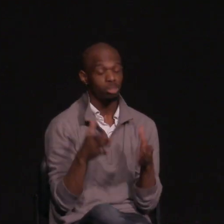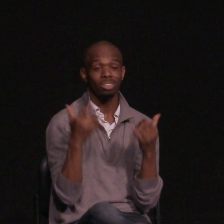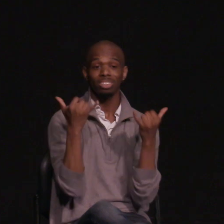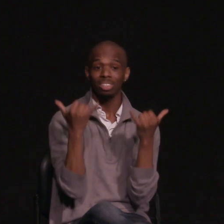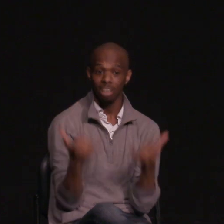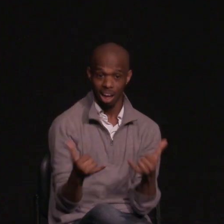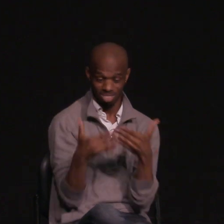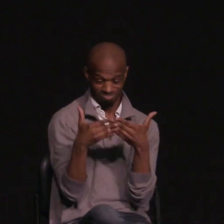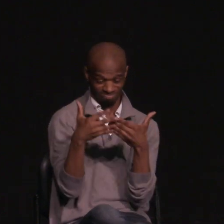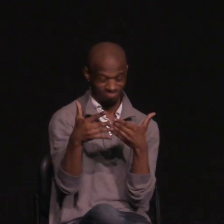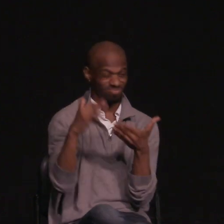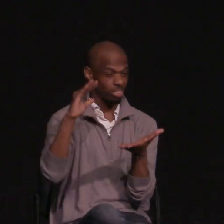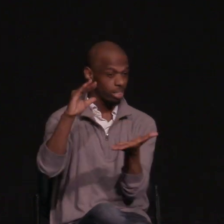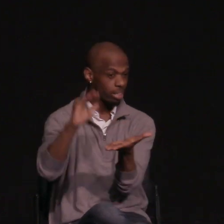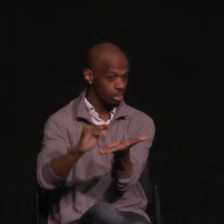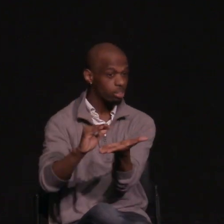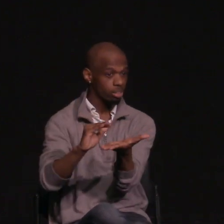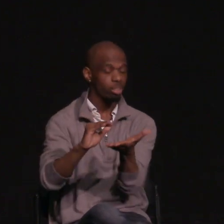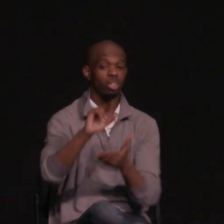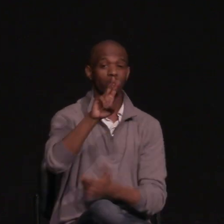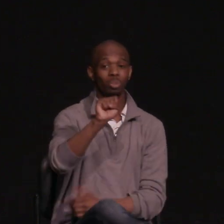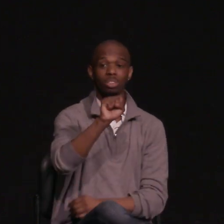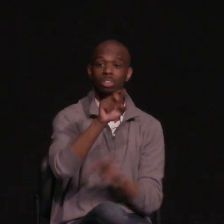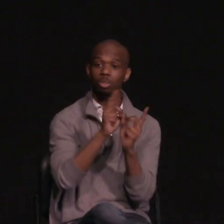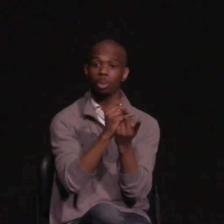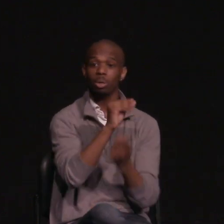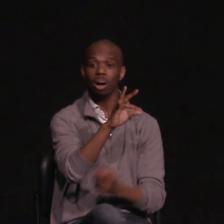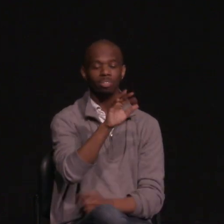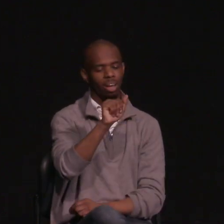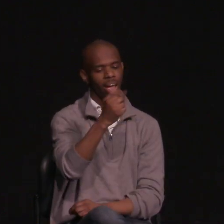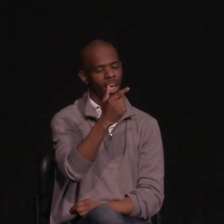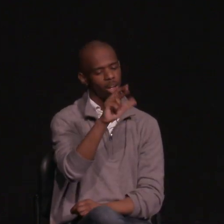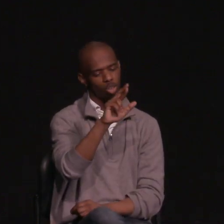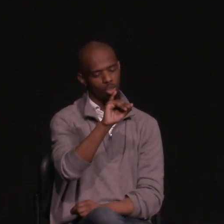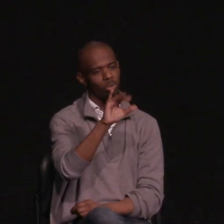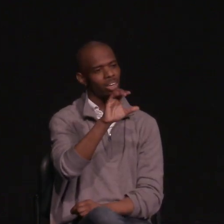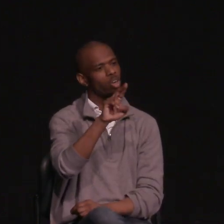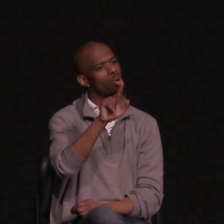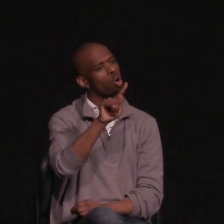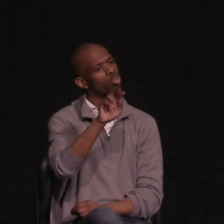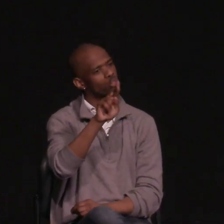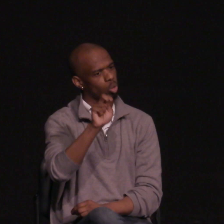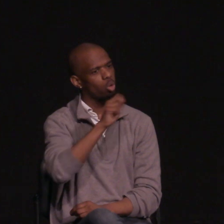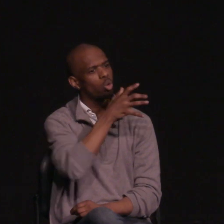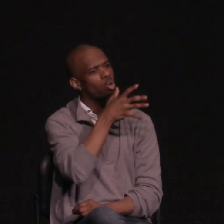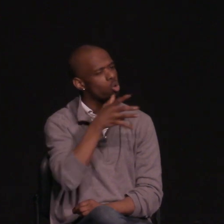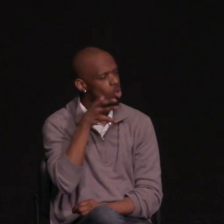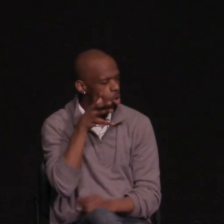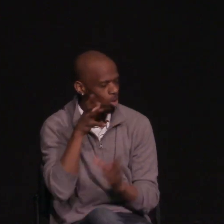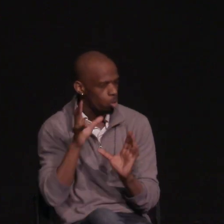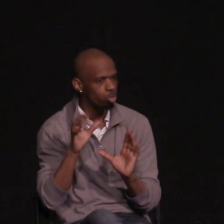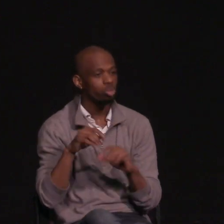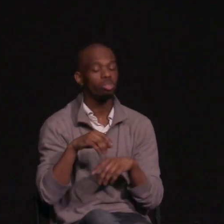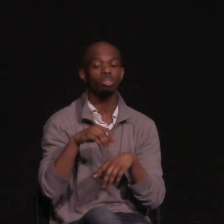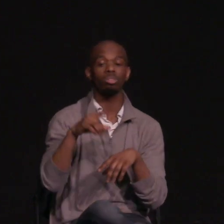Department of Agriculture as well as White supremacist terror. Black farmers make up less than 2% of the total farm operators